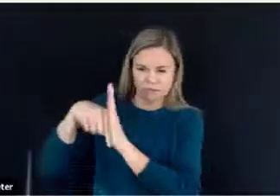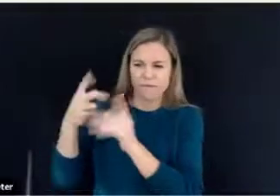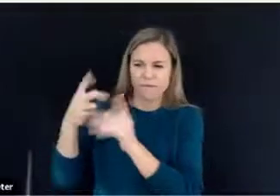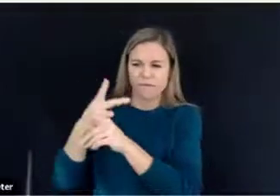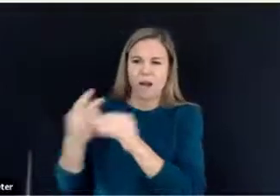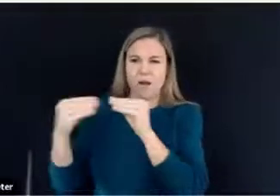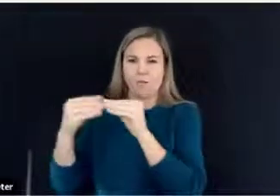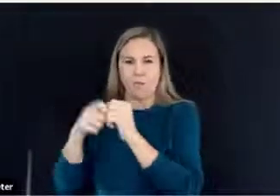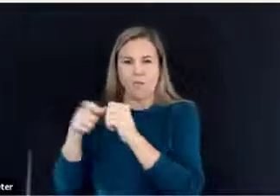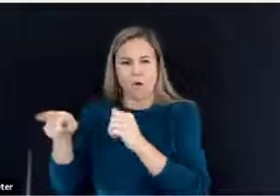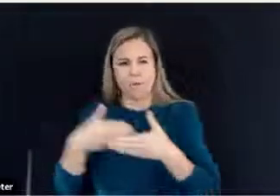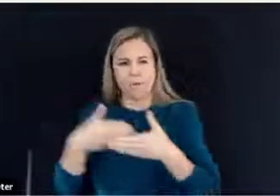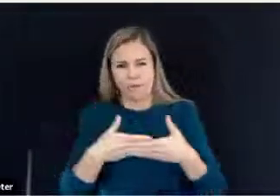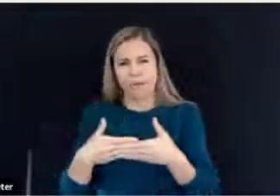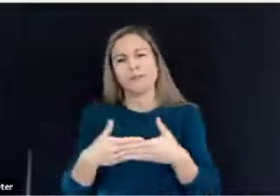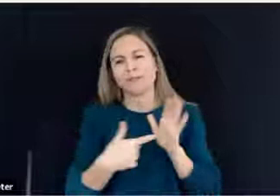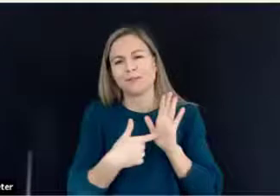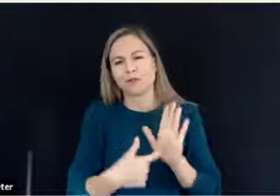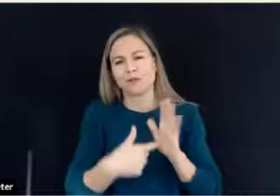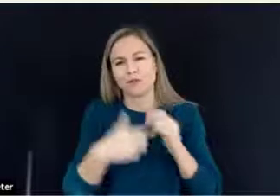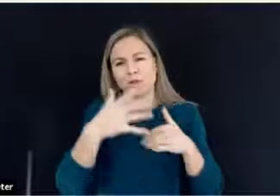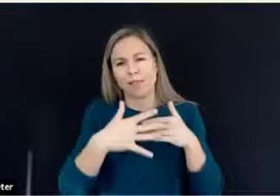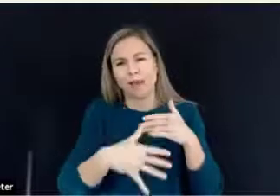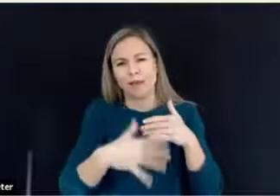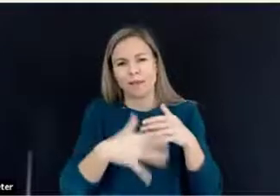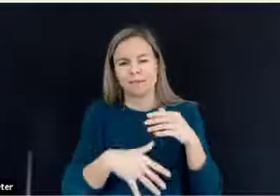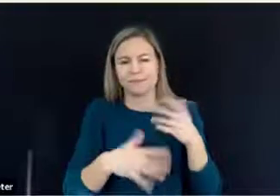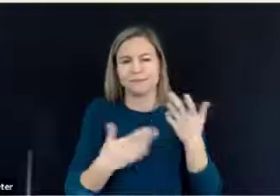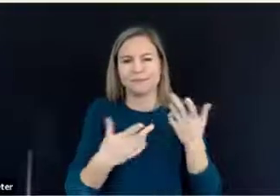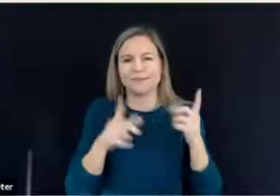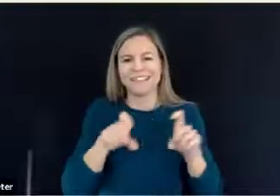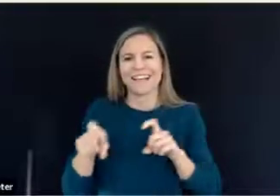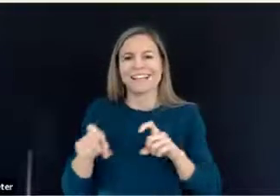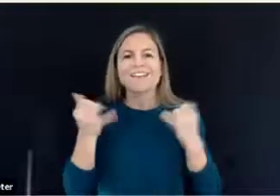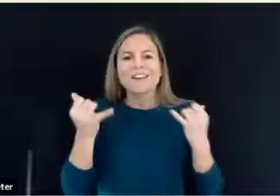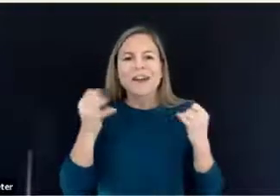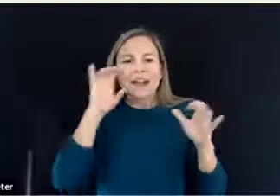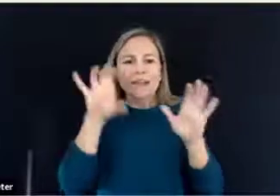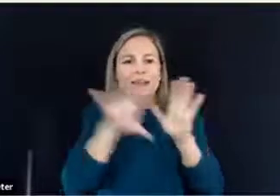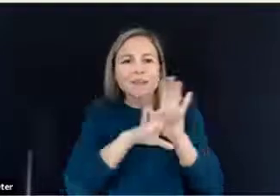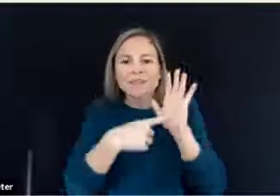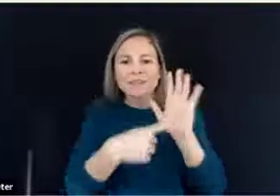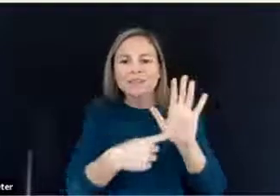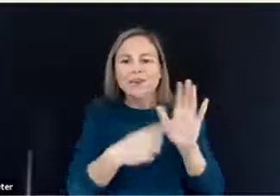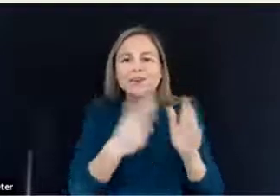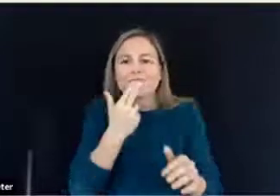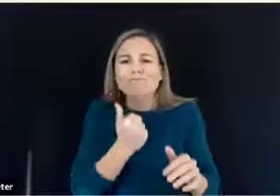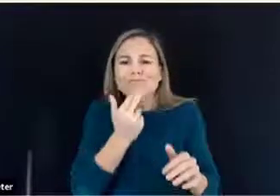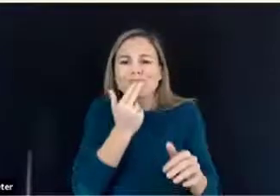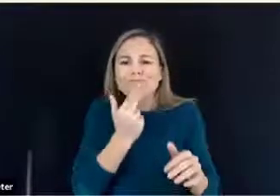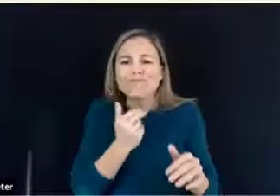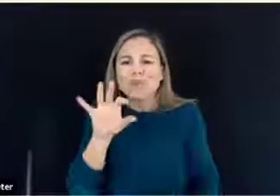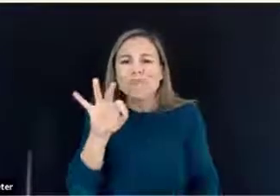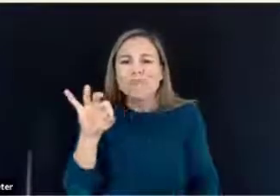And there is an image on the screen of a little adorable infant foot that has a little blood spot that's being tested.